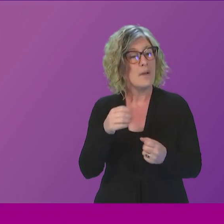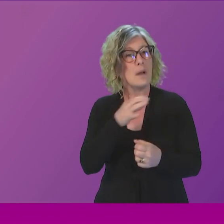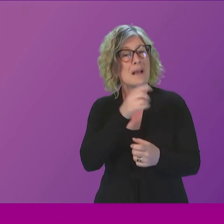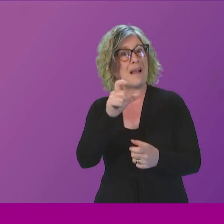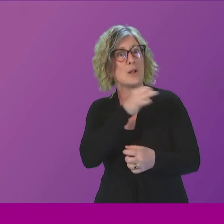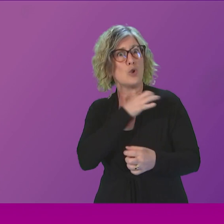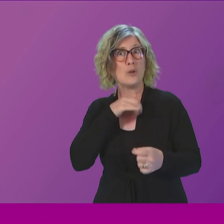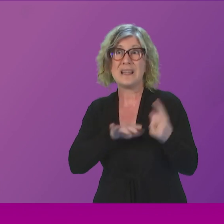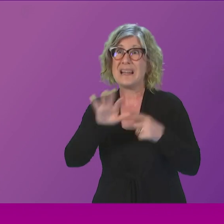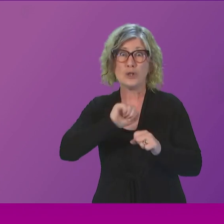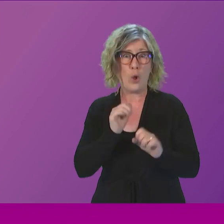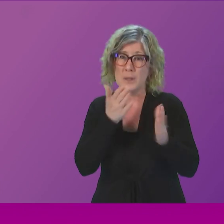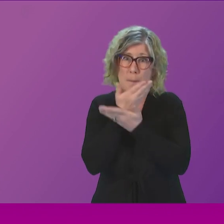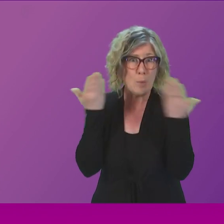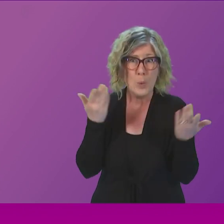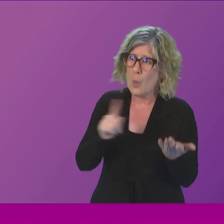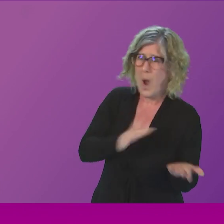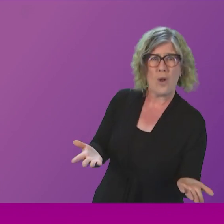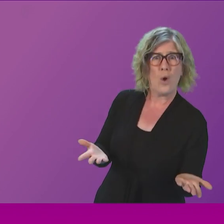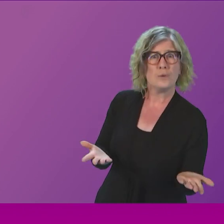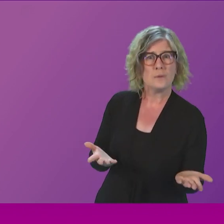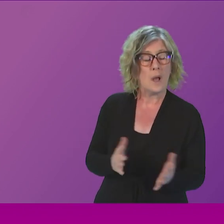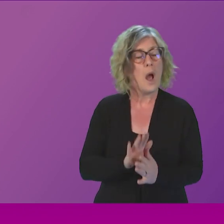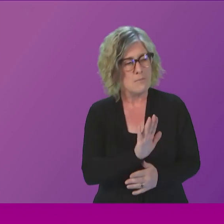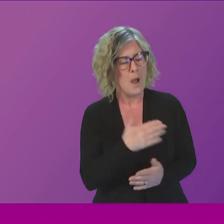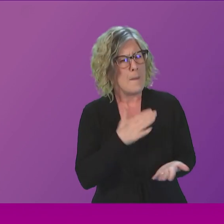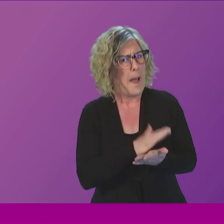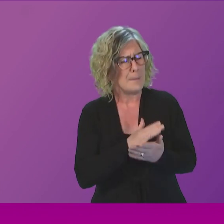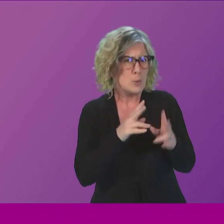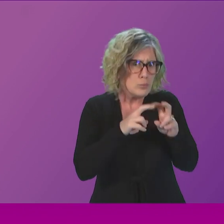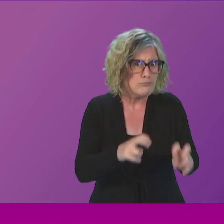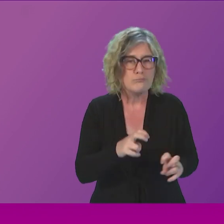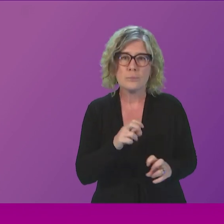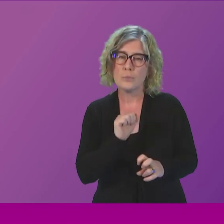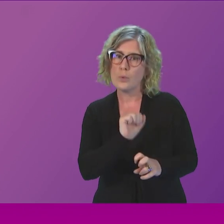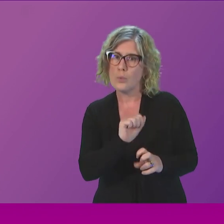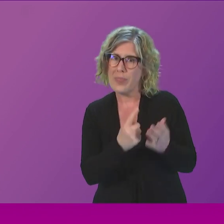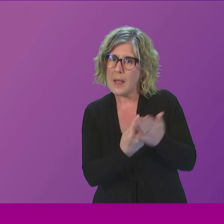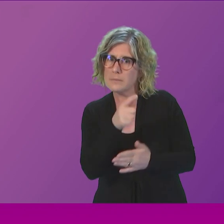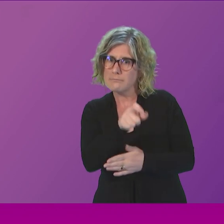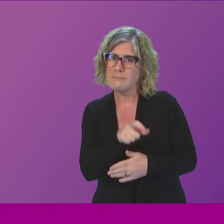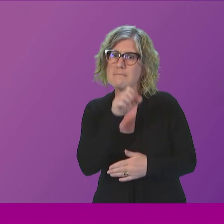I do not have all the detail of the case, but I am, of course, happy to look at it if